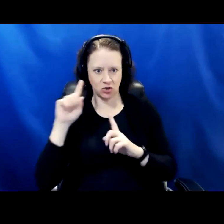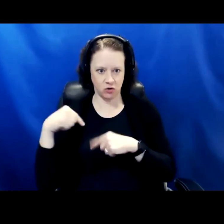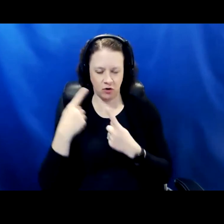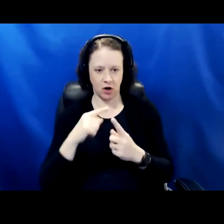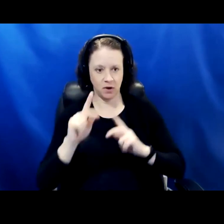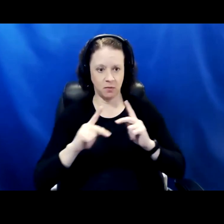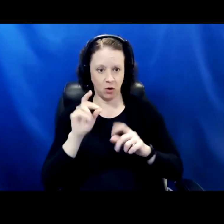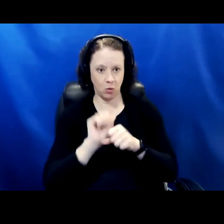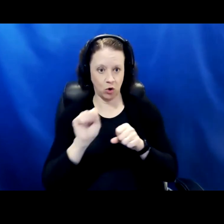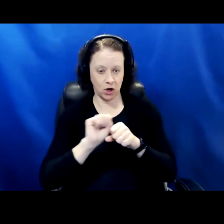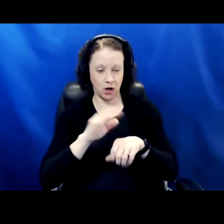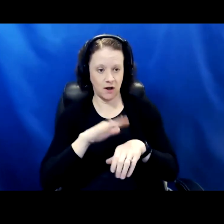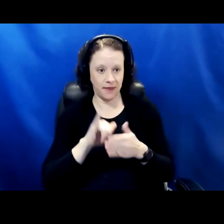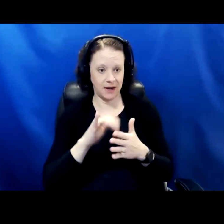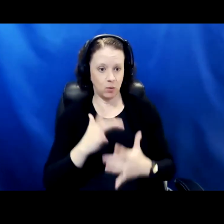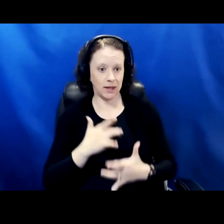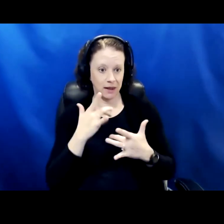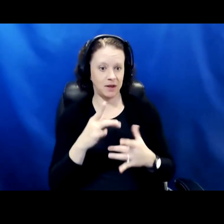and that it will likely be the J and J vaccine.